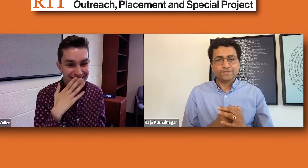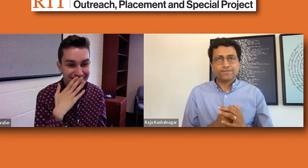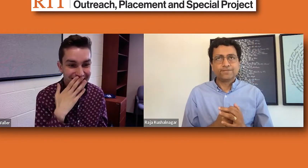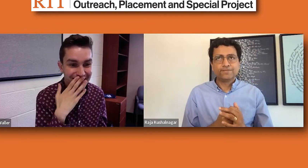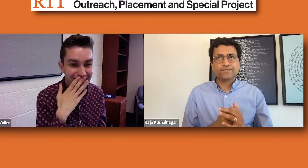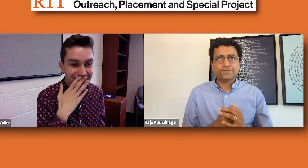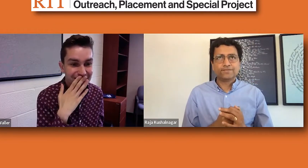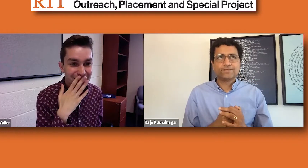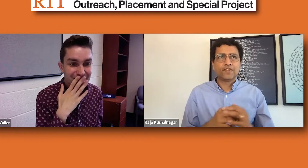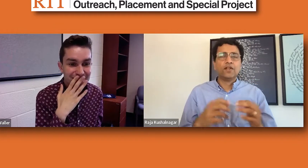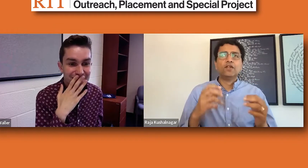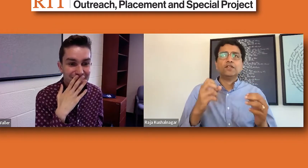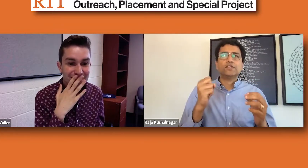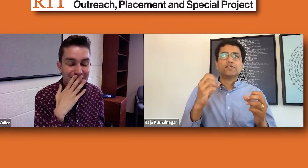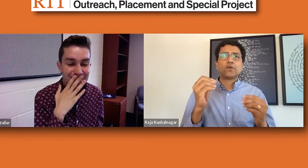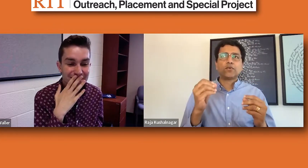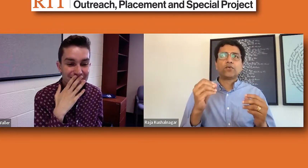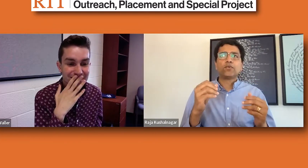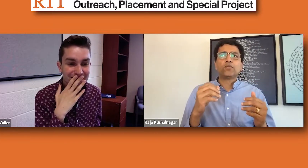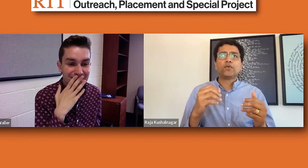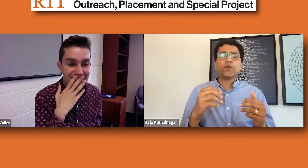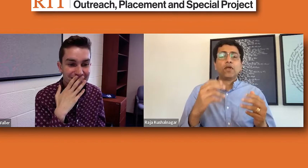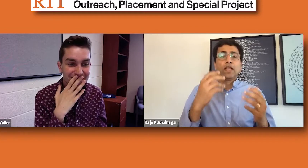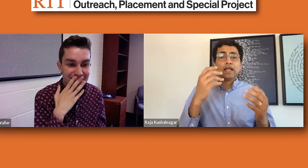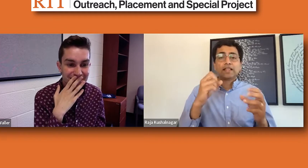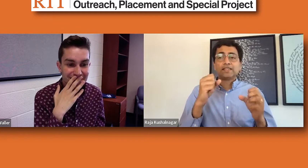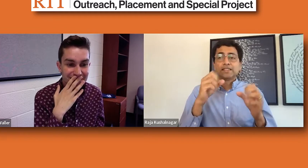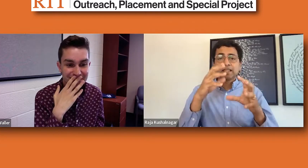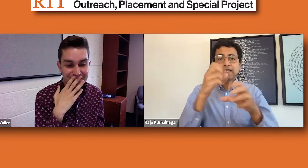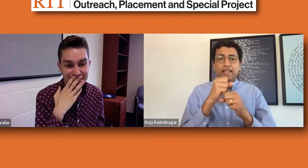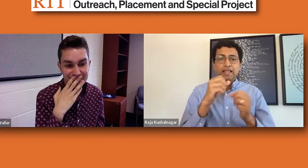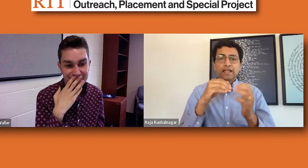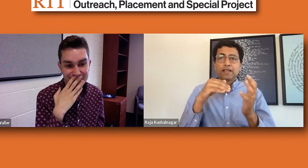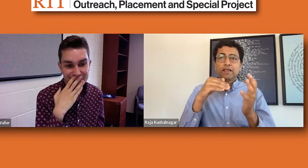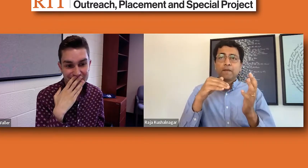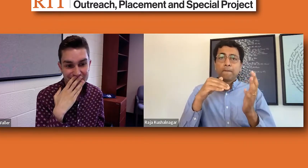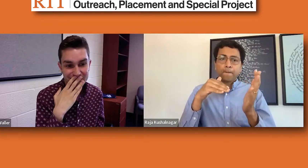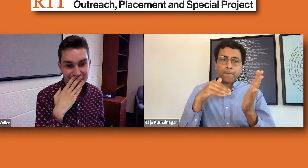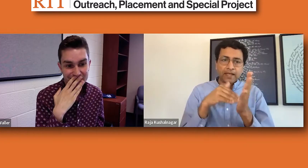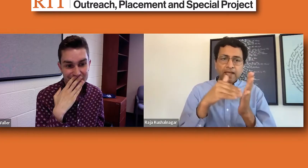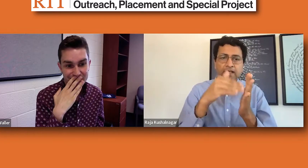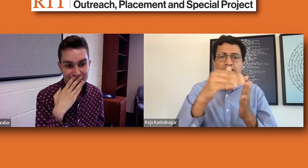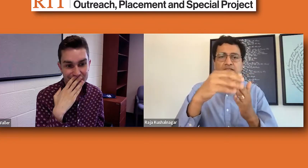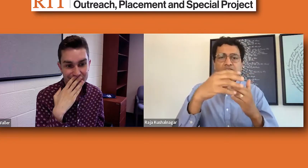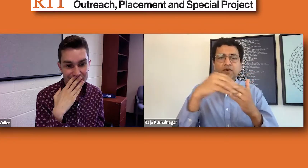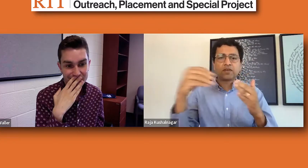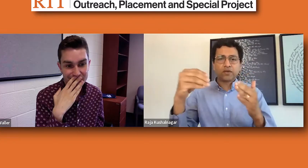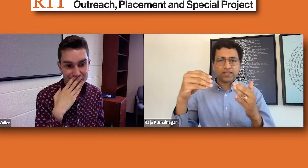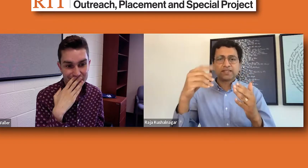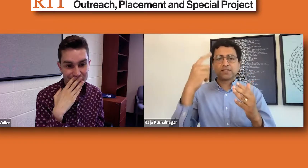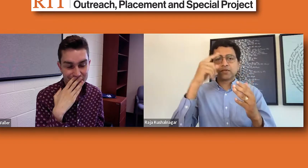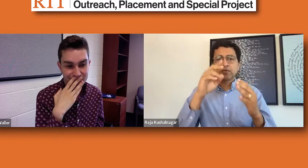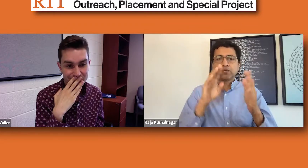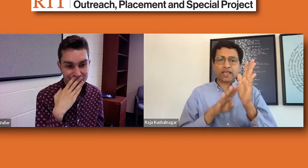So I wanted to ask.